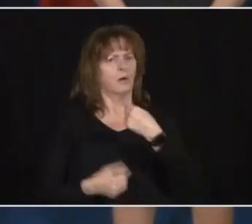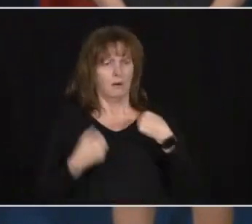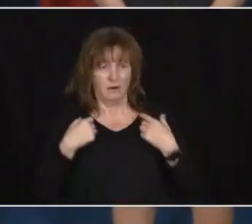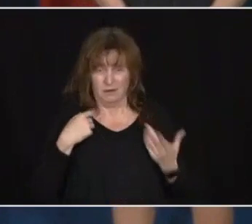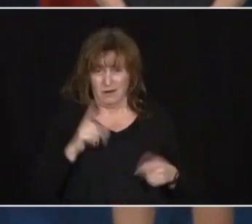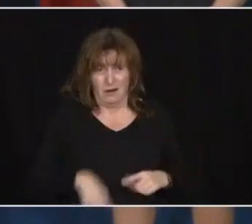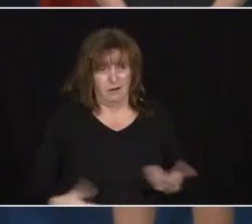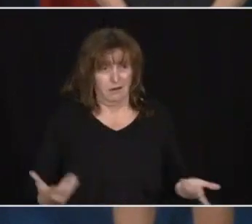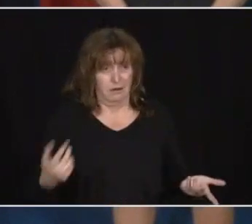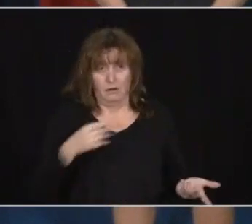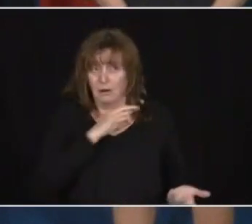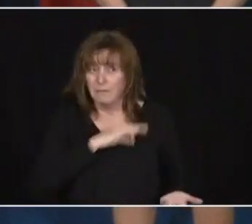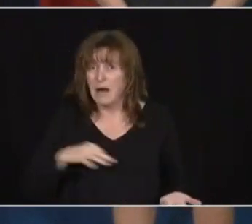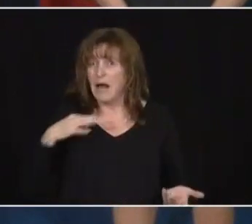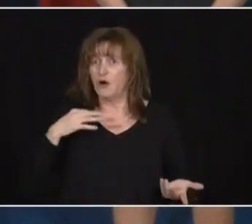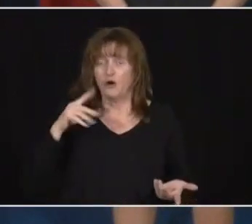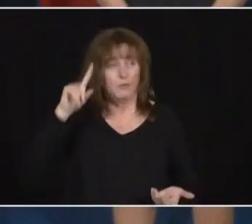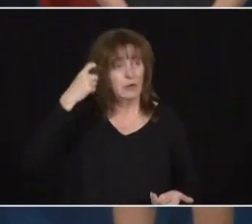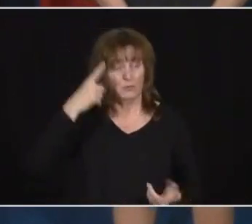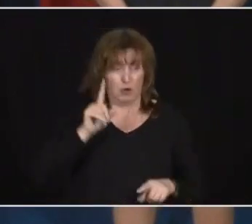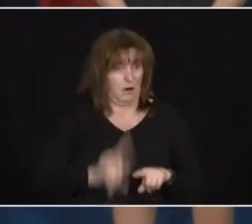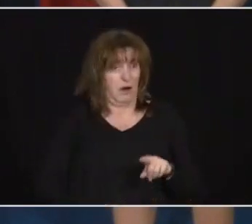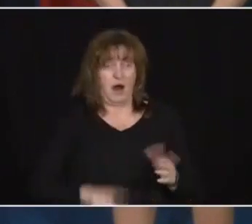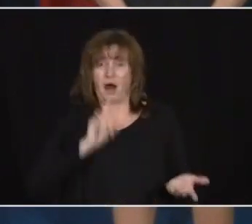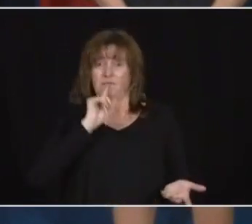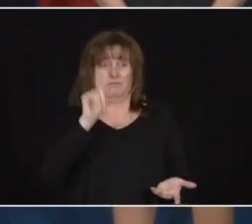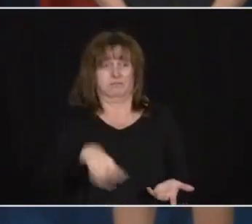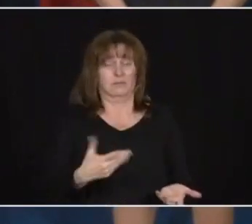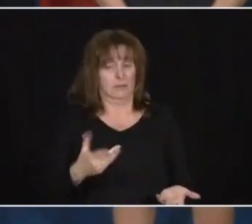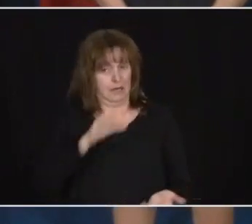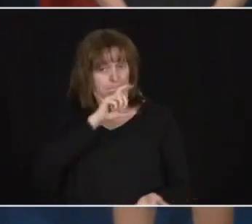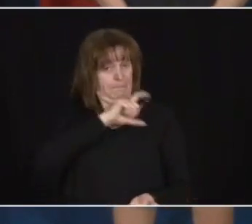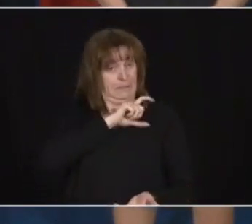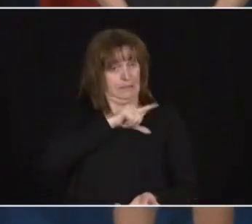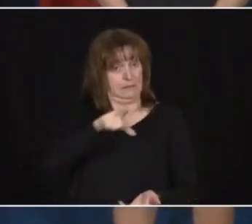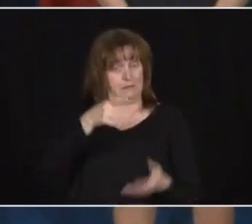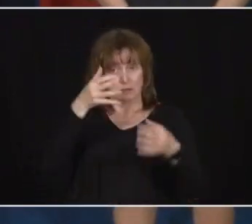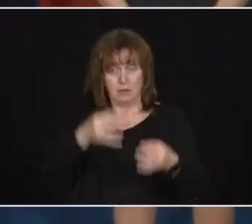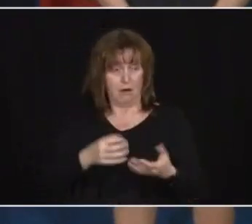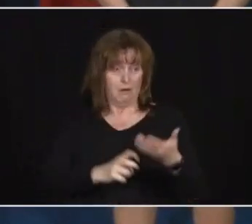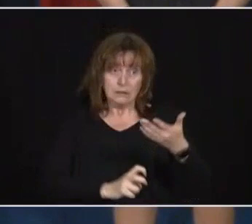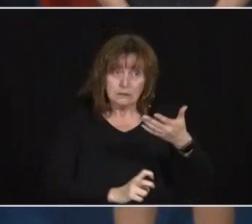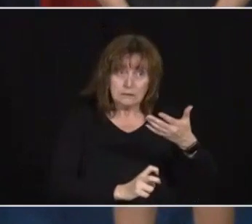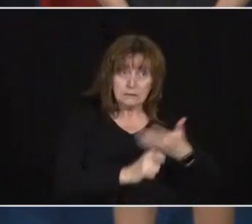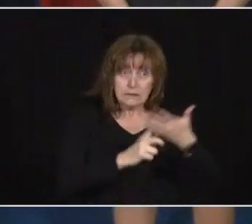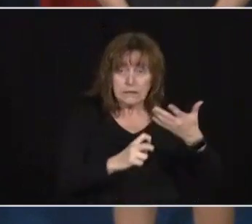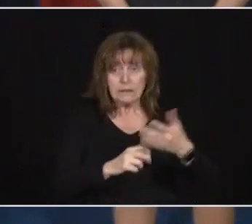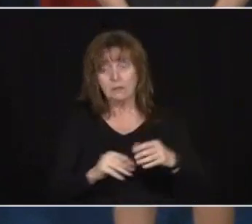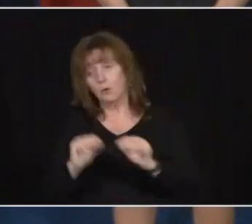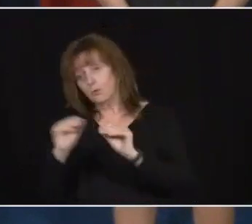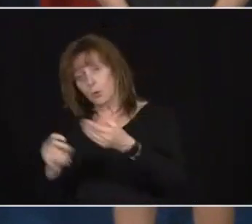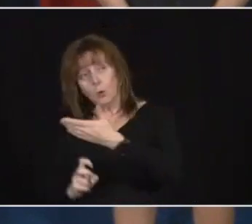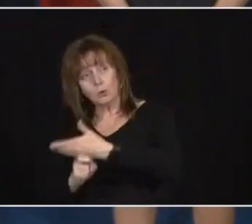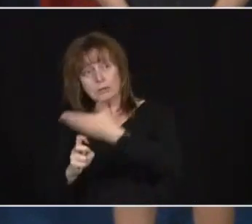yahoos, go find them. No premier or mayor can do it. The police will determine if they're going to be